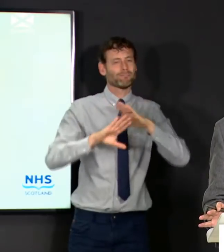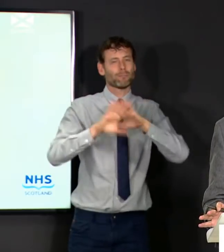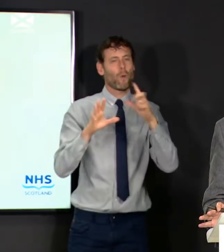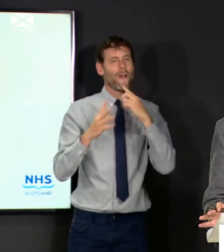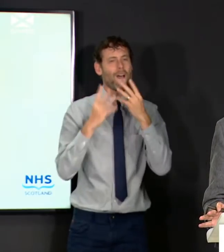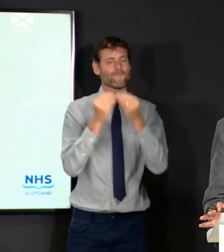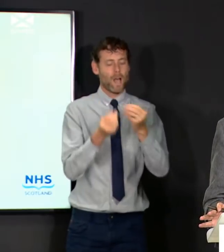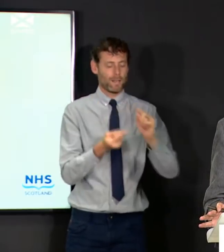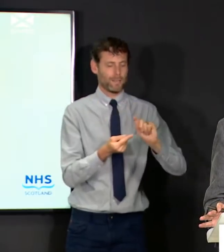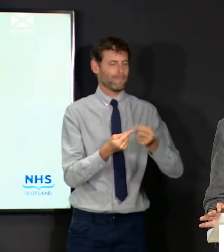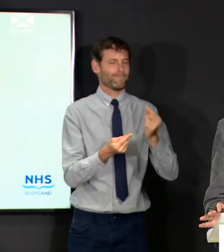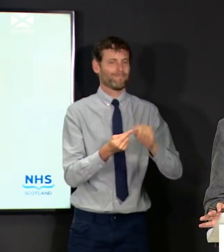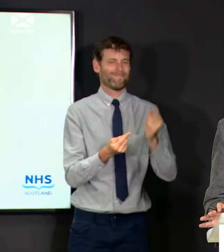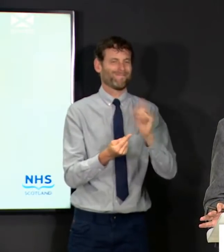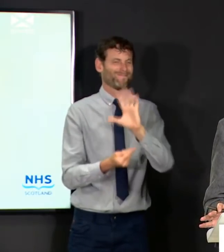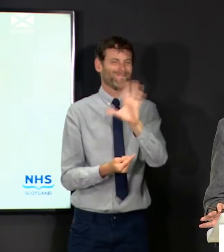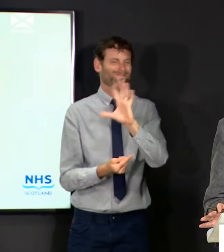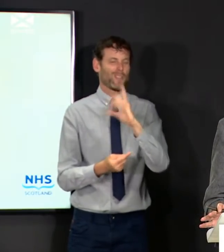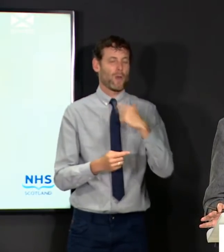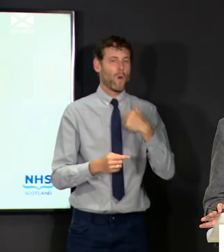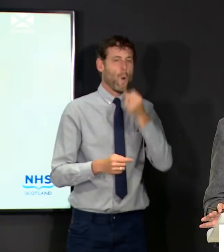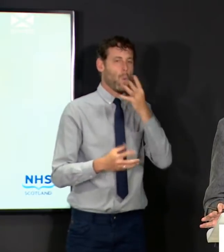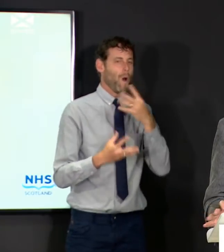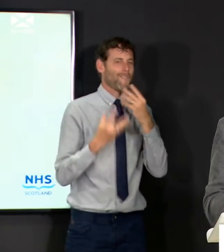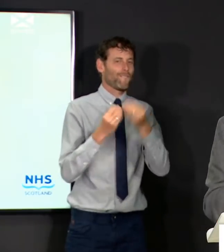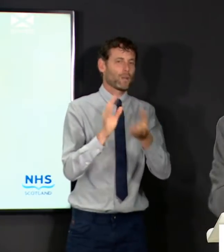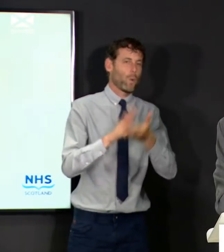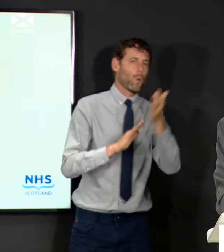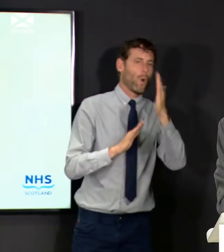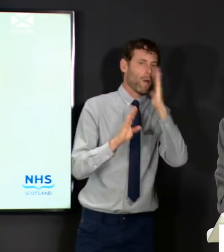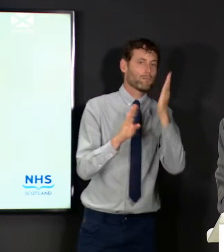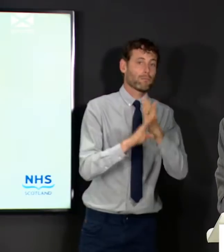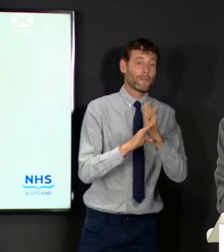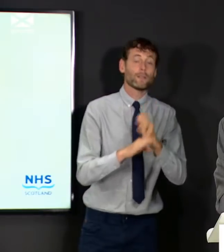testing if I were you as an individual. I would allow us to do it for research purpose